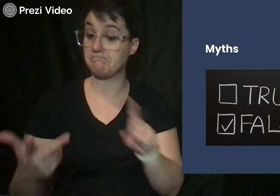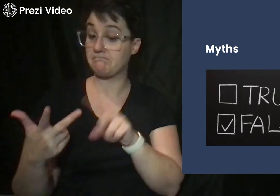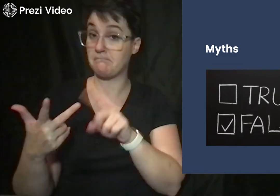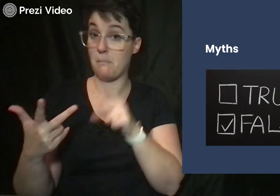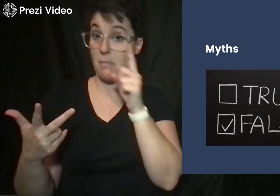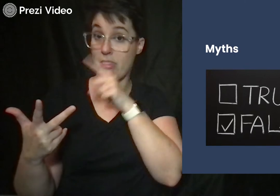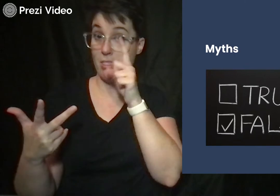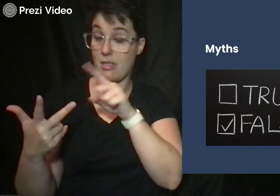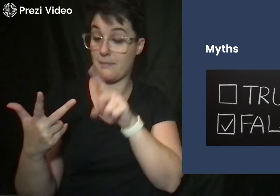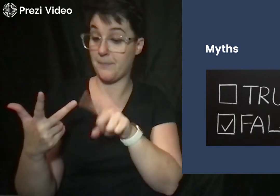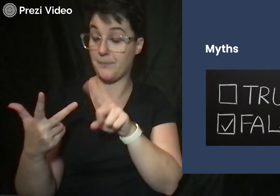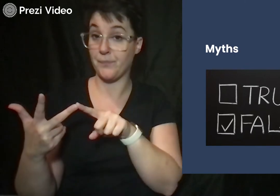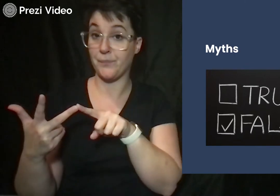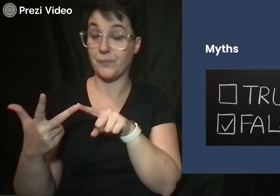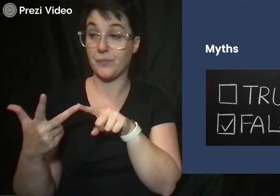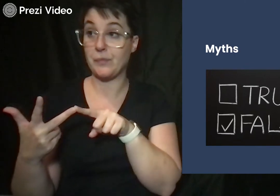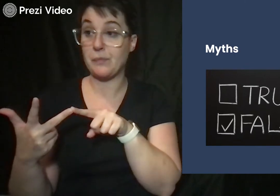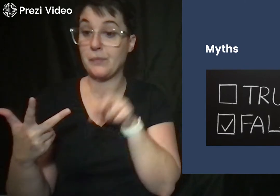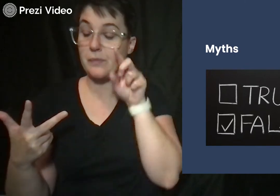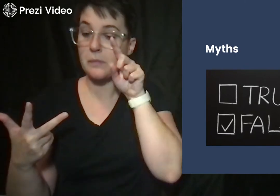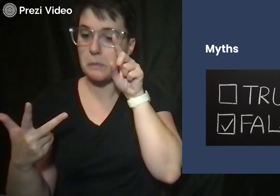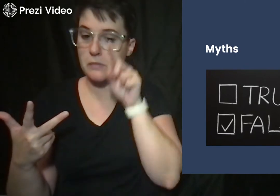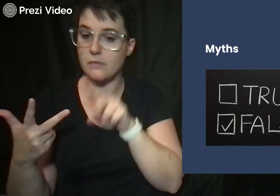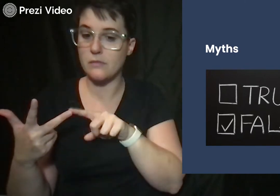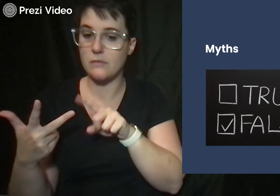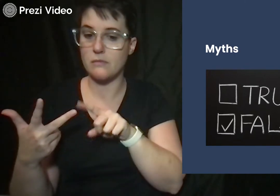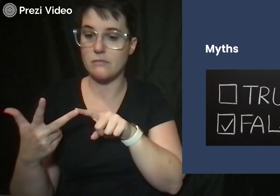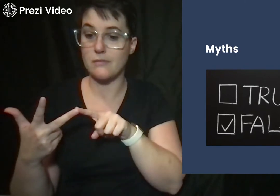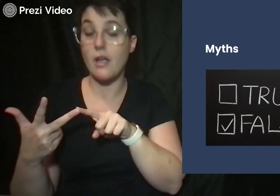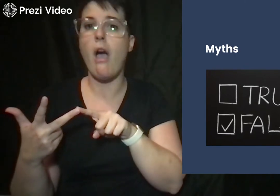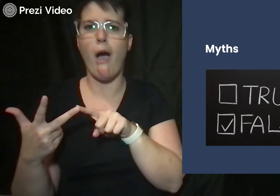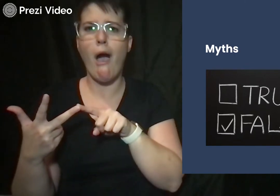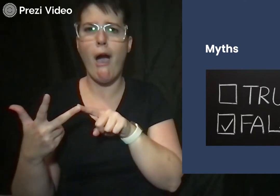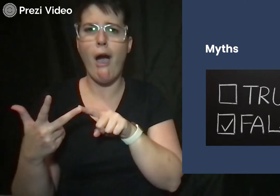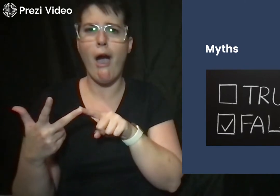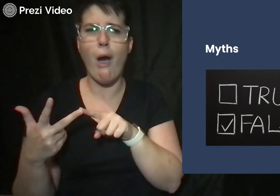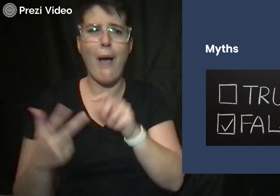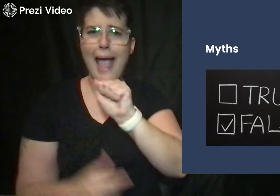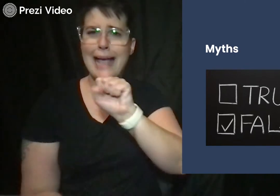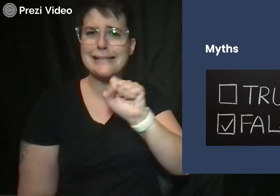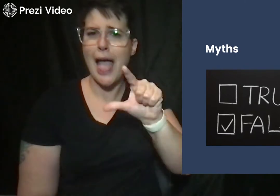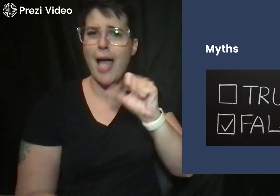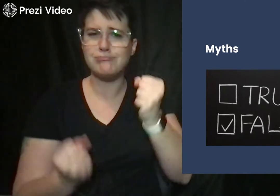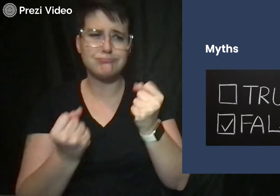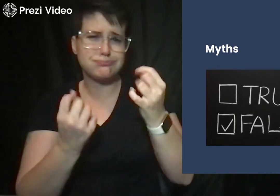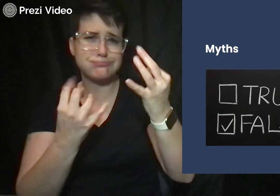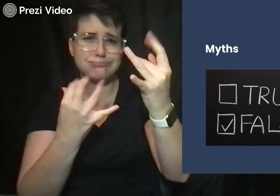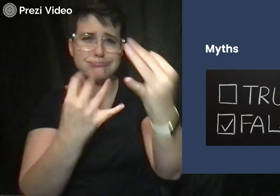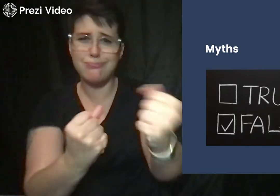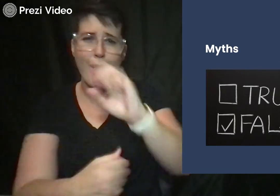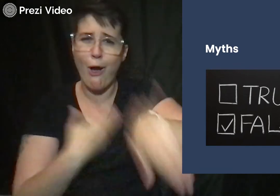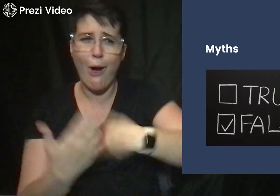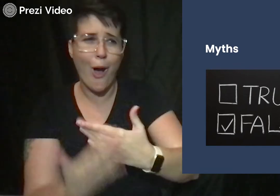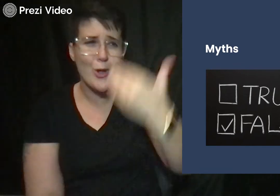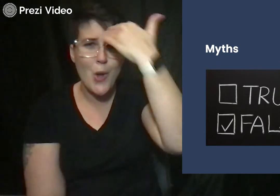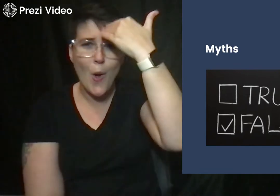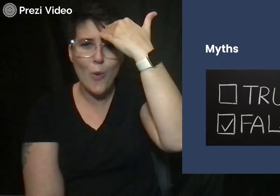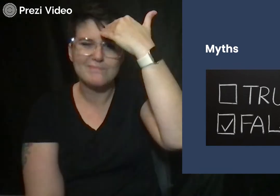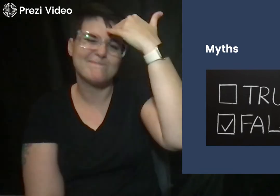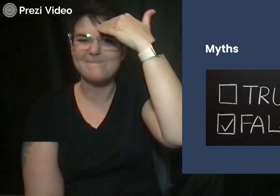A third myth about DHH people is that they all know sign language.